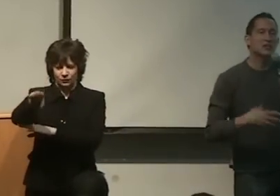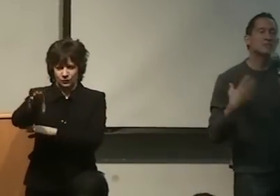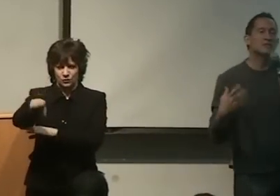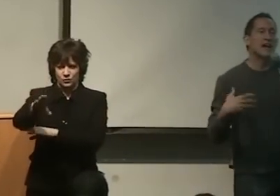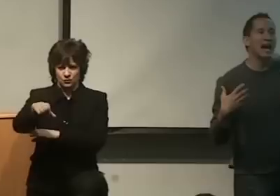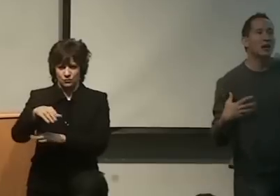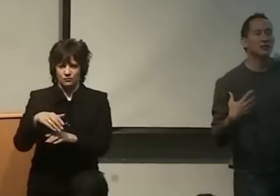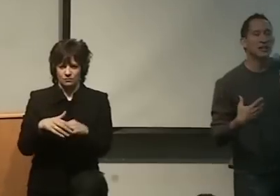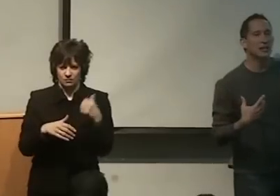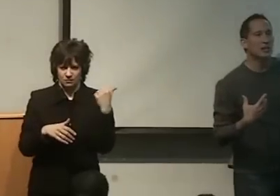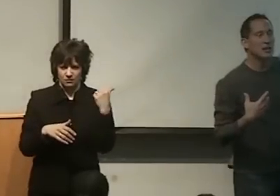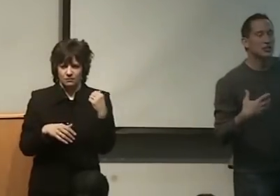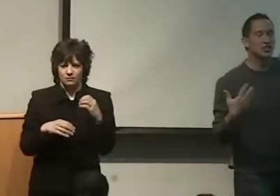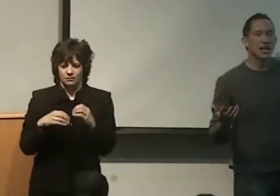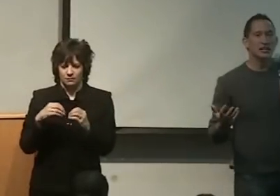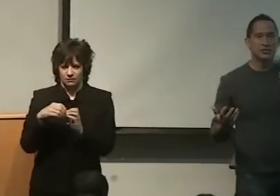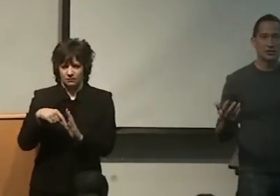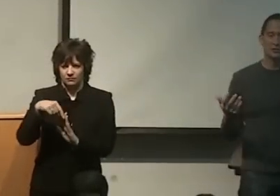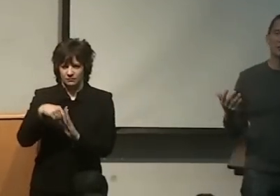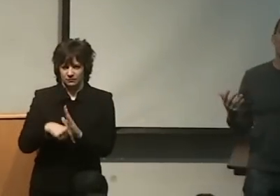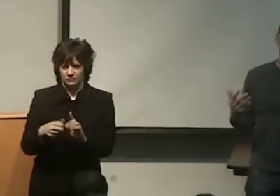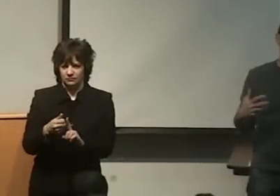of how they change what we want to do.